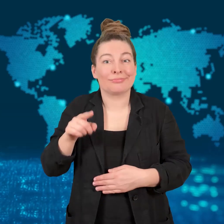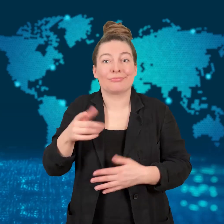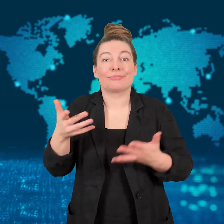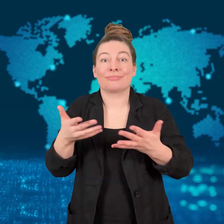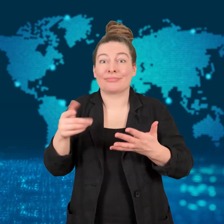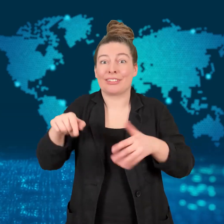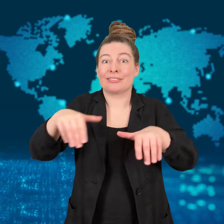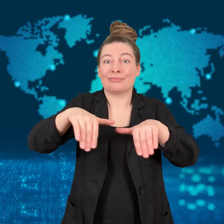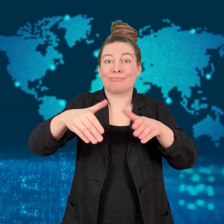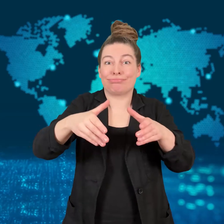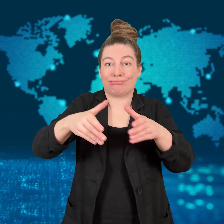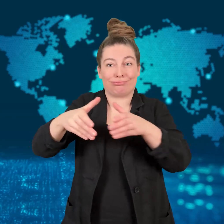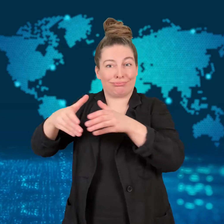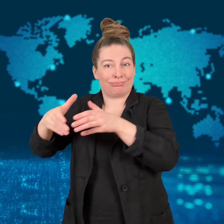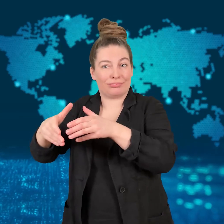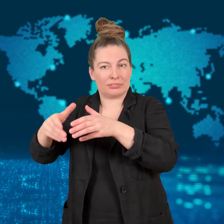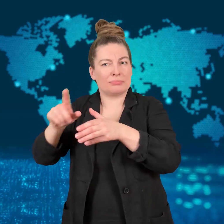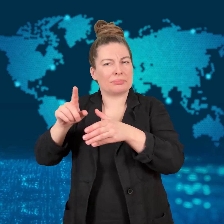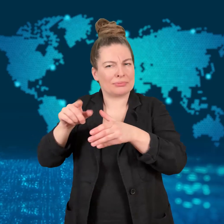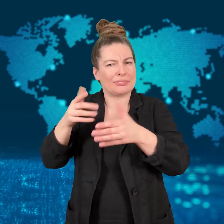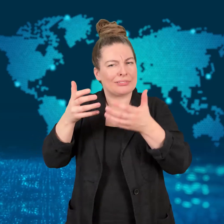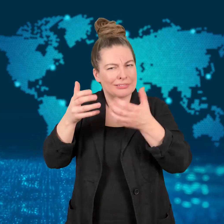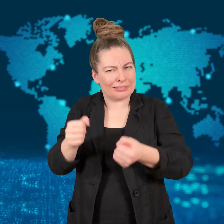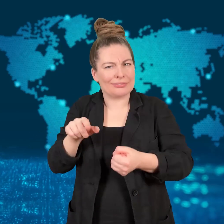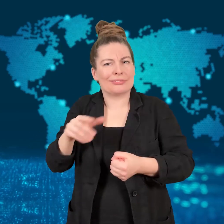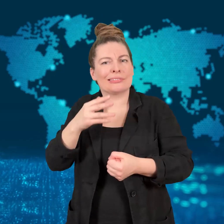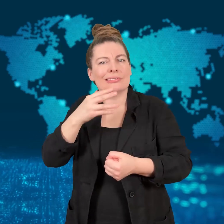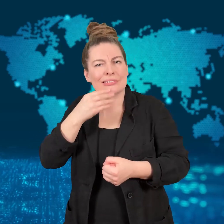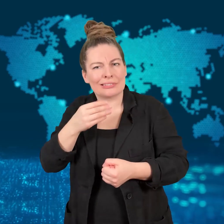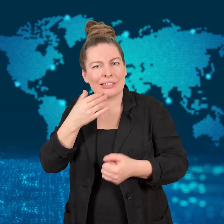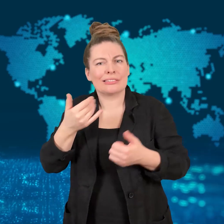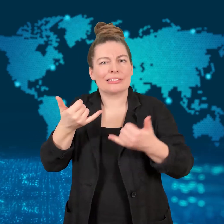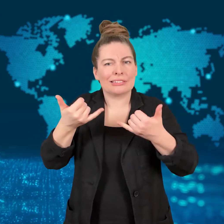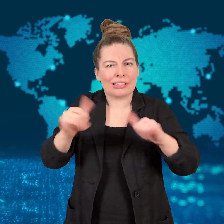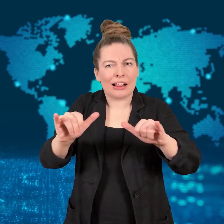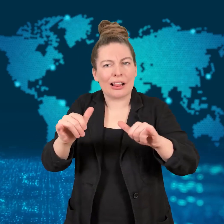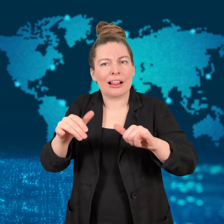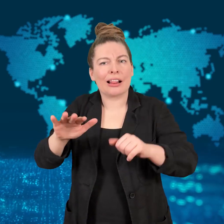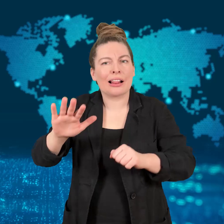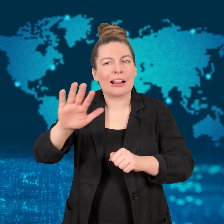Israel is still in control of Gaza's outer borders,